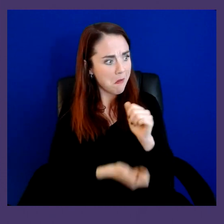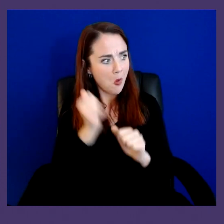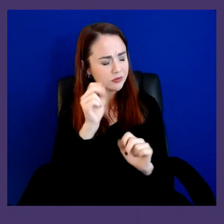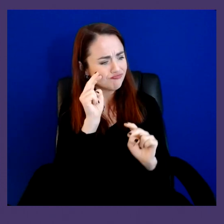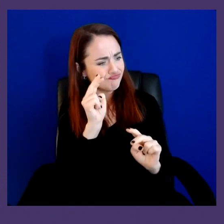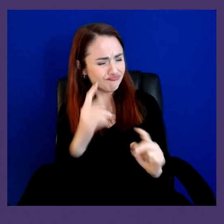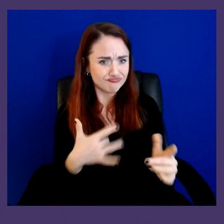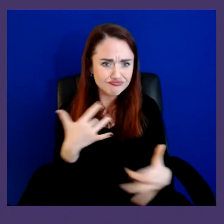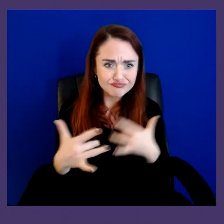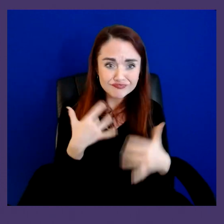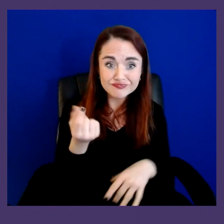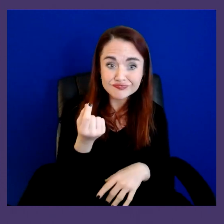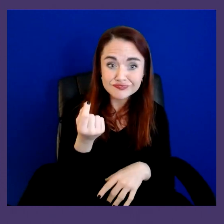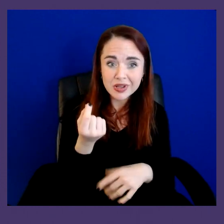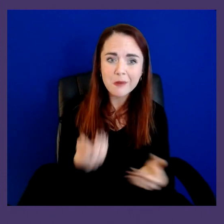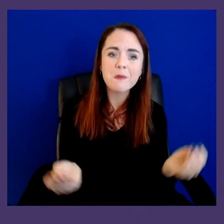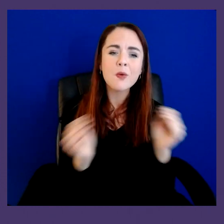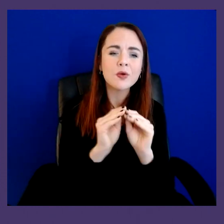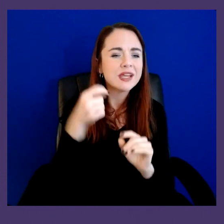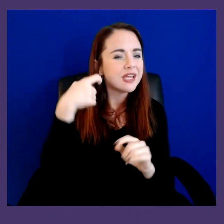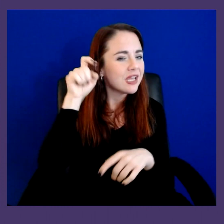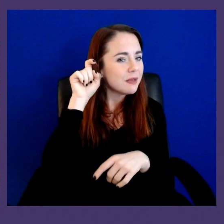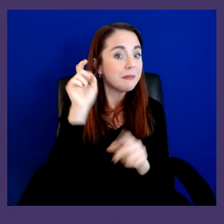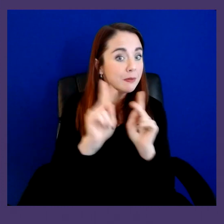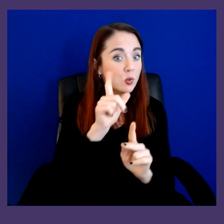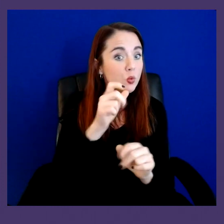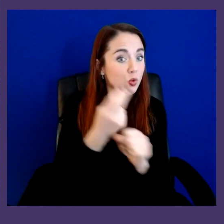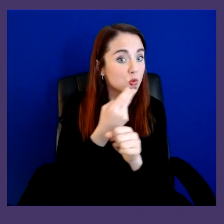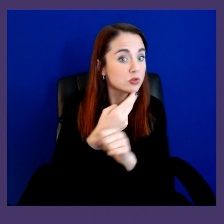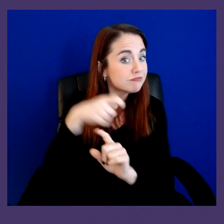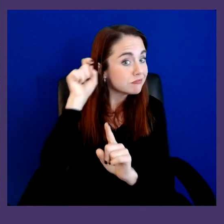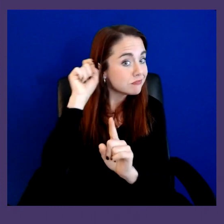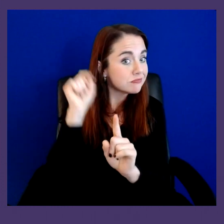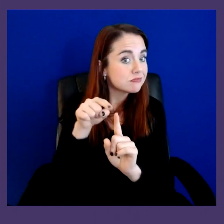more hearing aid users having Bluetooth Low Energy in their devices.